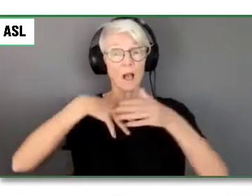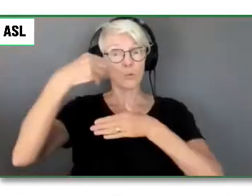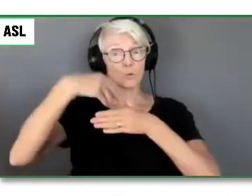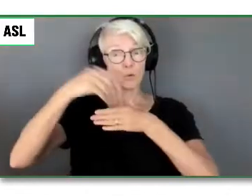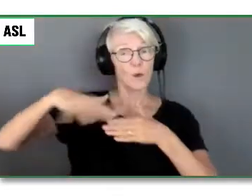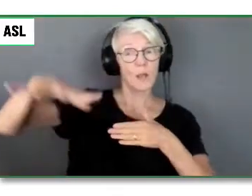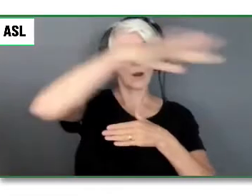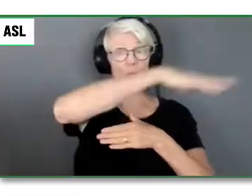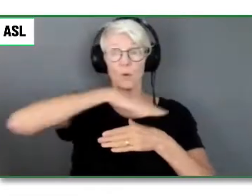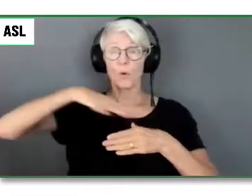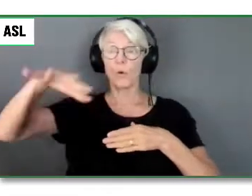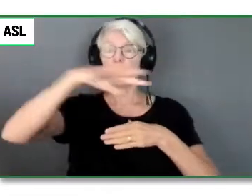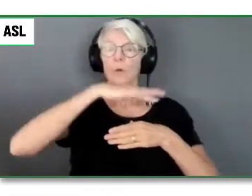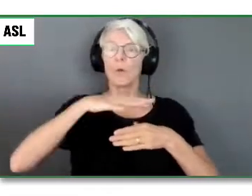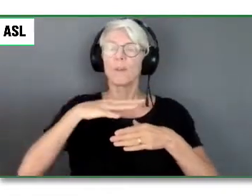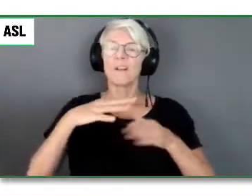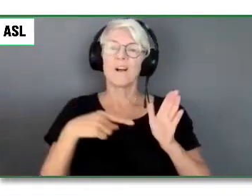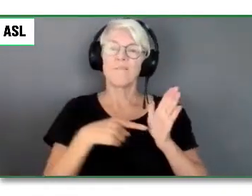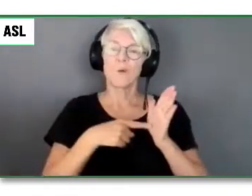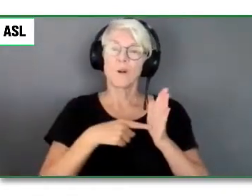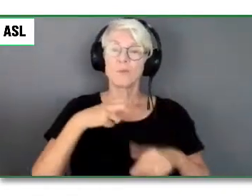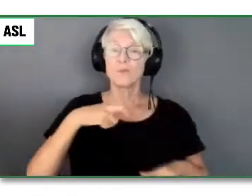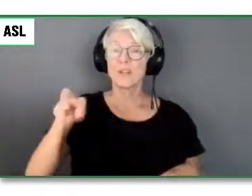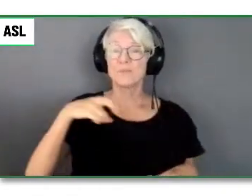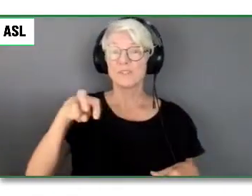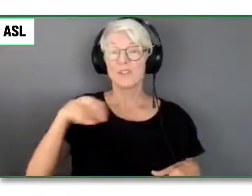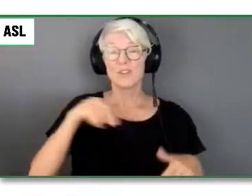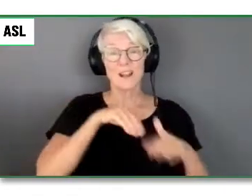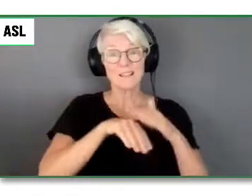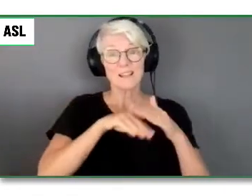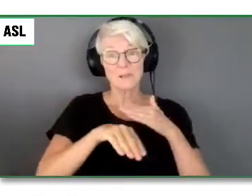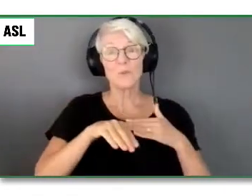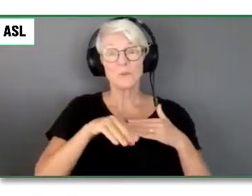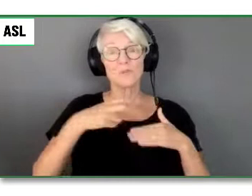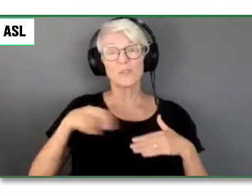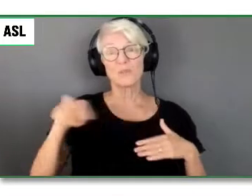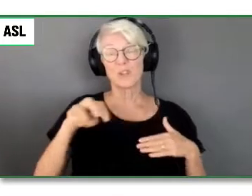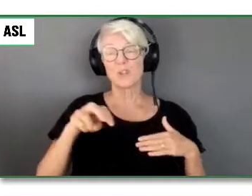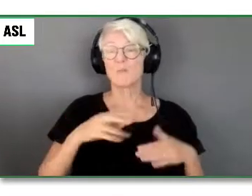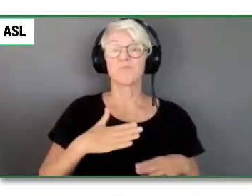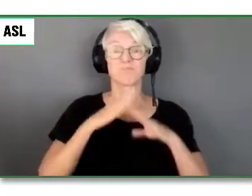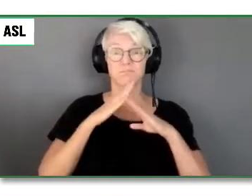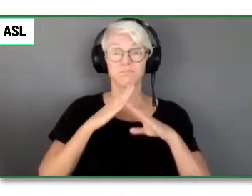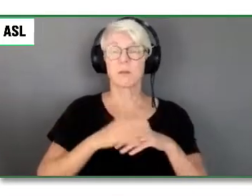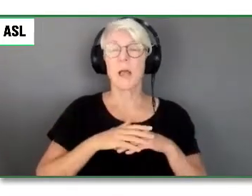affordable accessible transportation. In Calgary, we have a paratransit